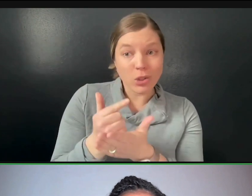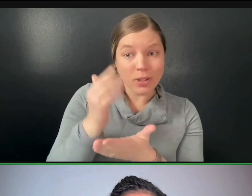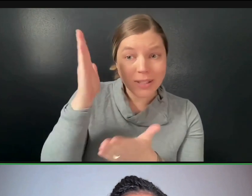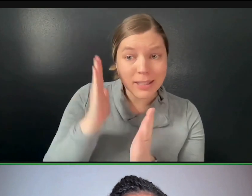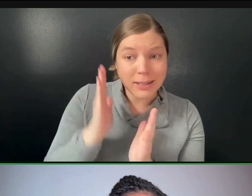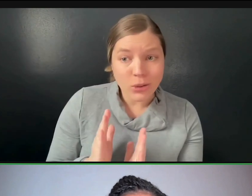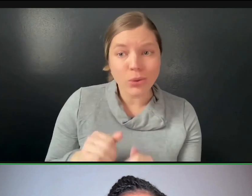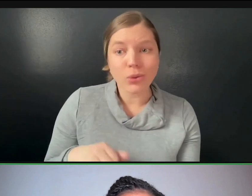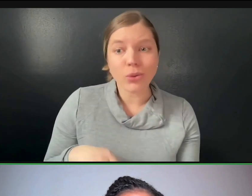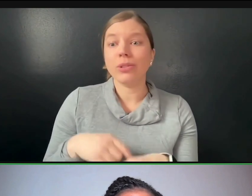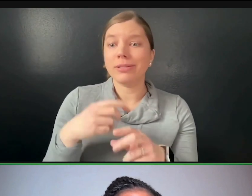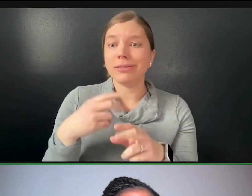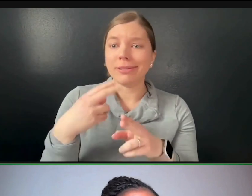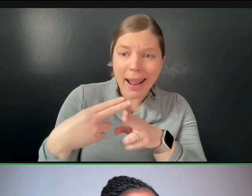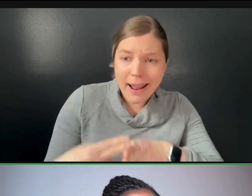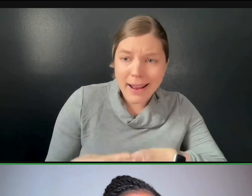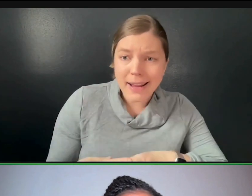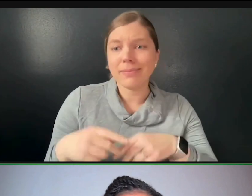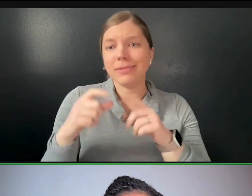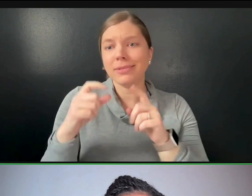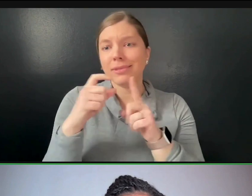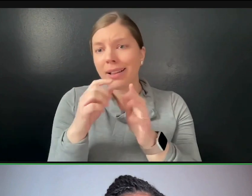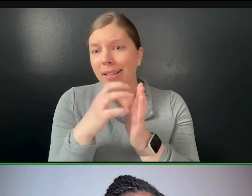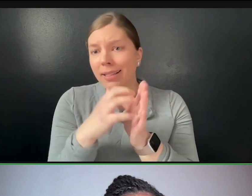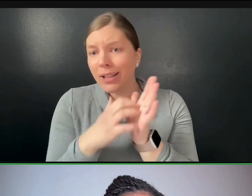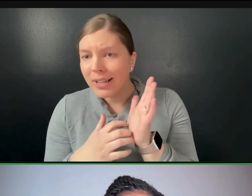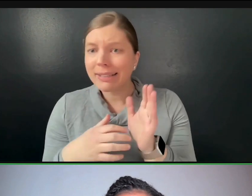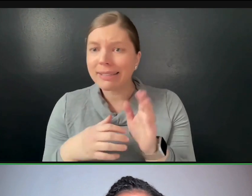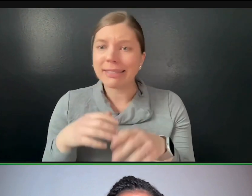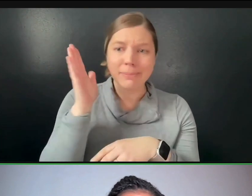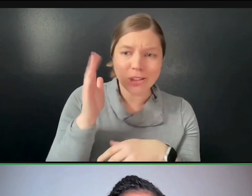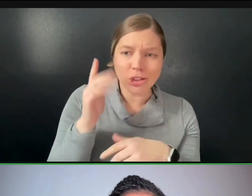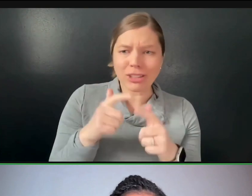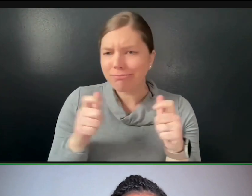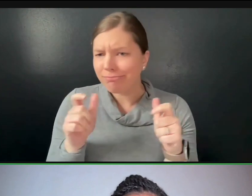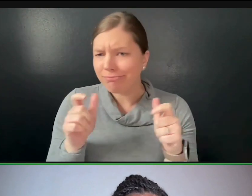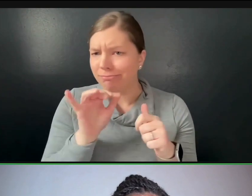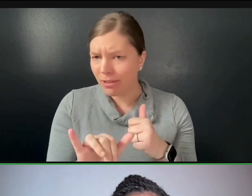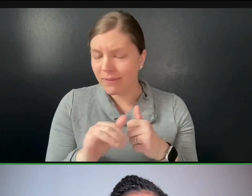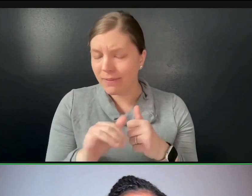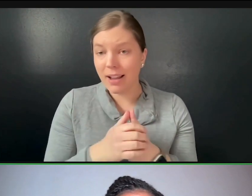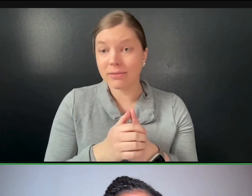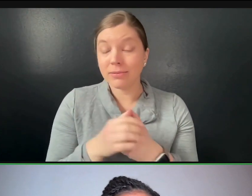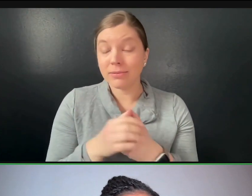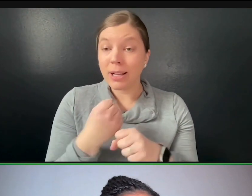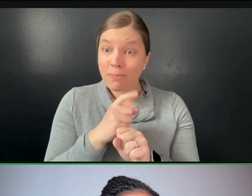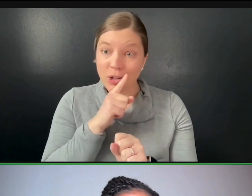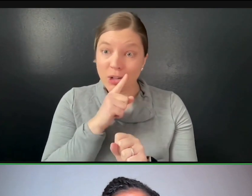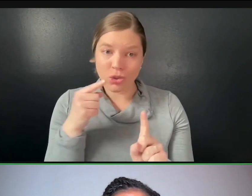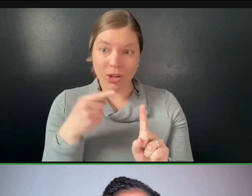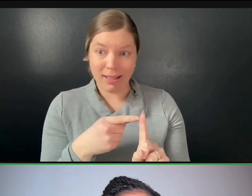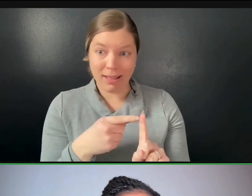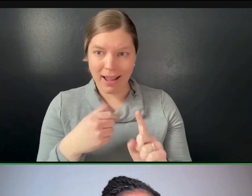So if there is a plan for, let's say, the graduation presenter, they'll be mentioning names of the speakers